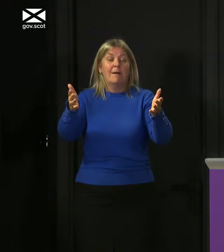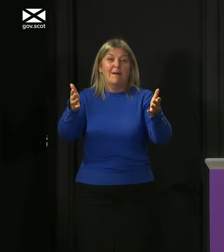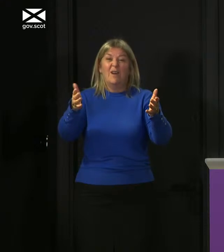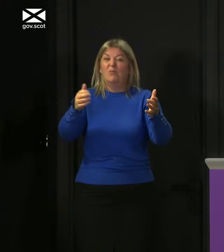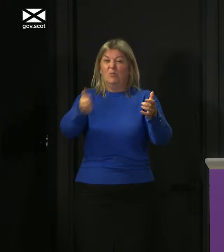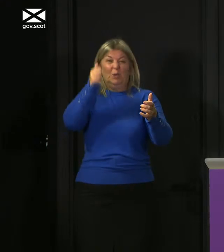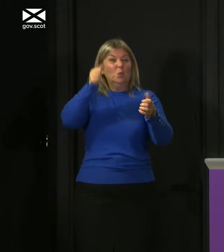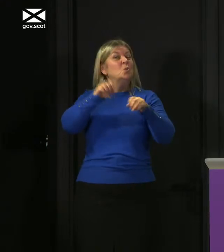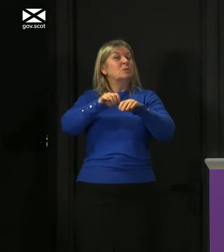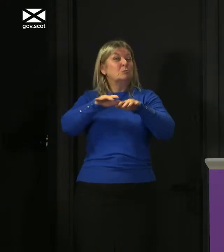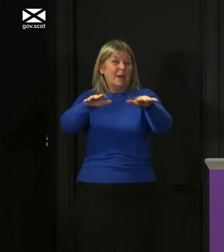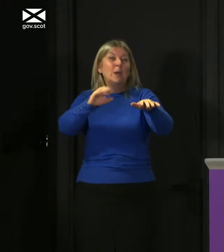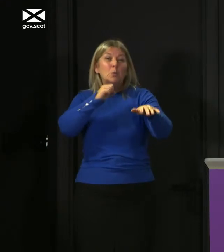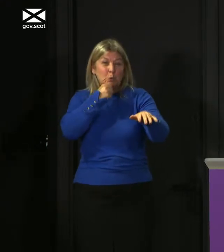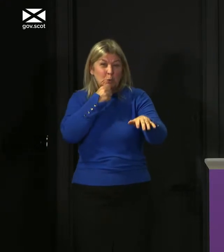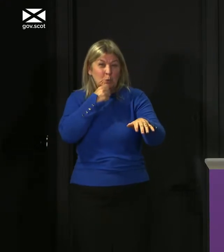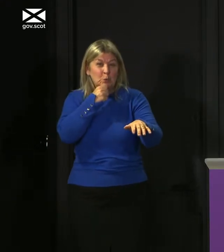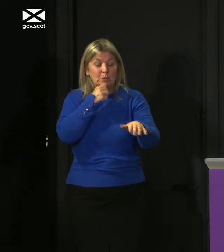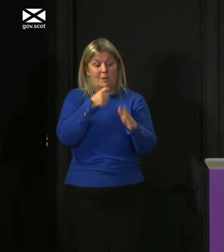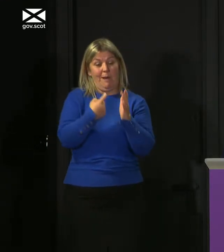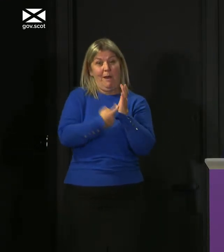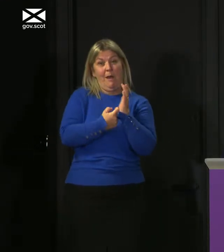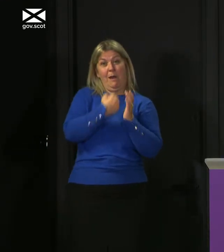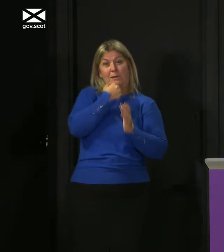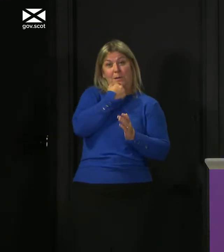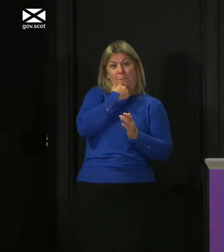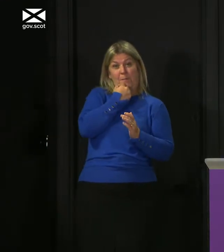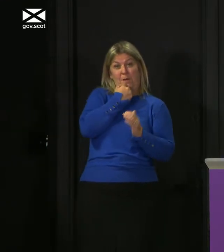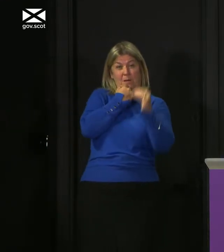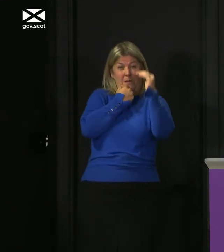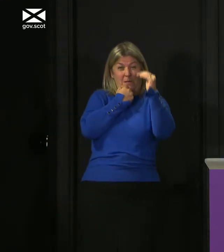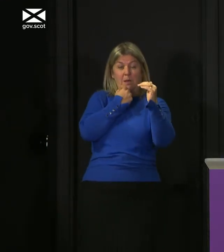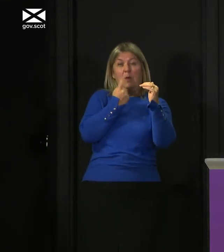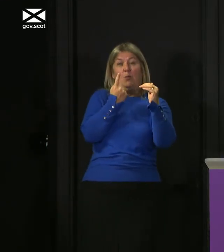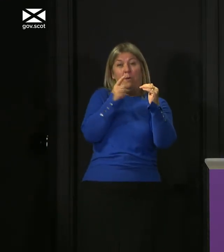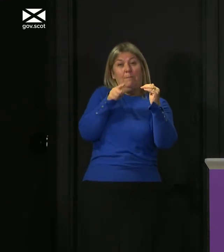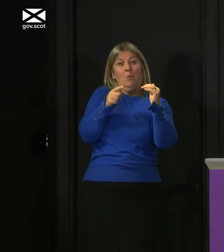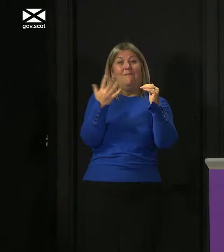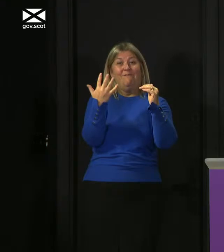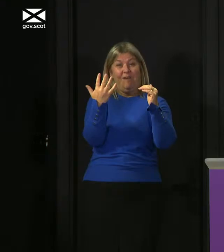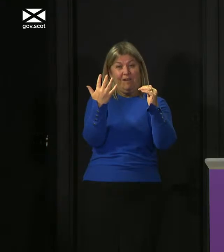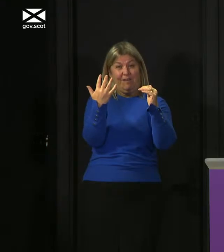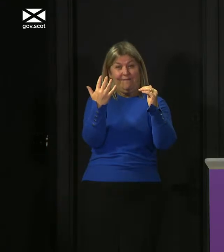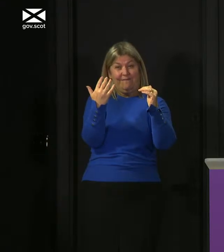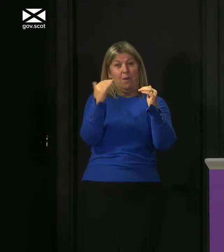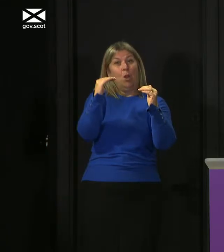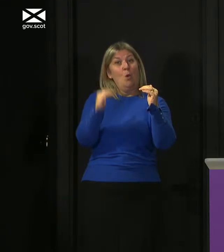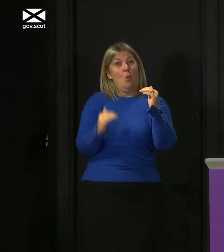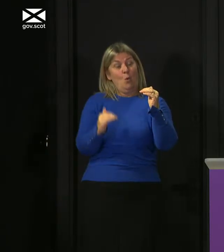but an R number of 1.5 on a very, very low prevalence is a different proposition to